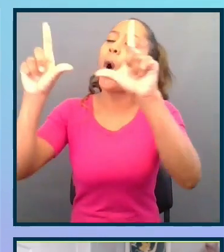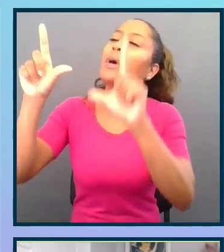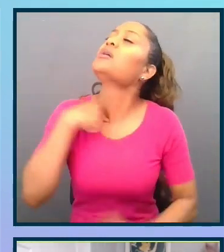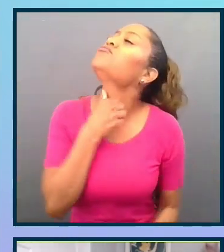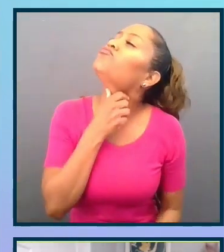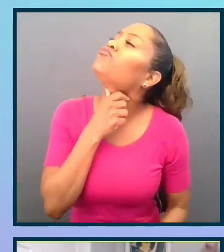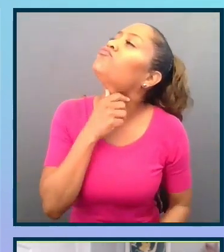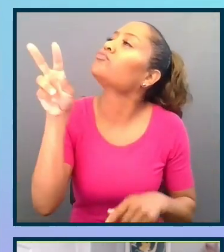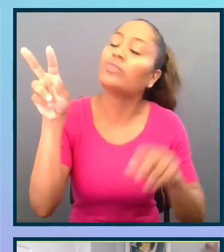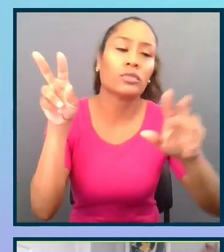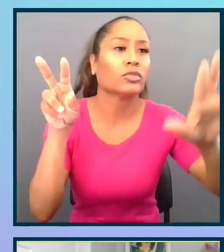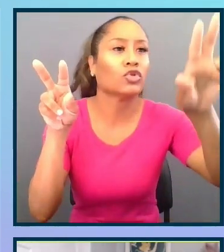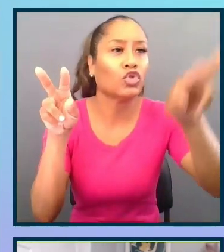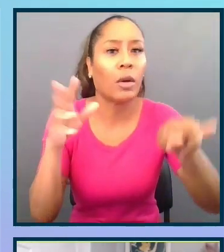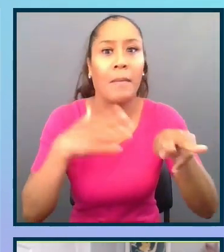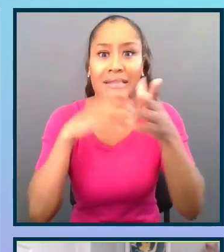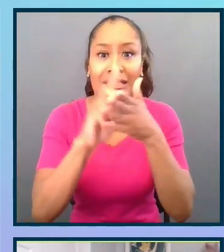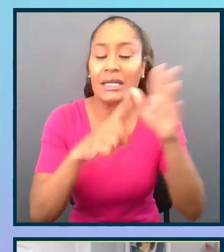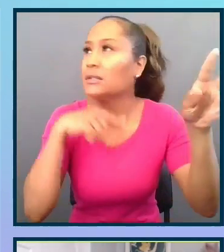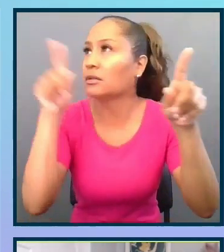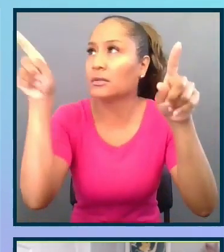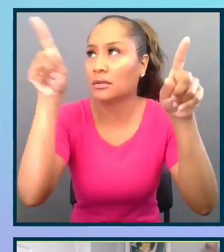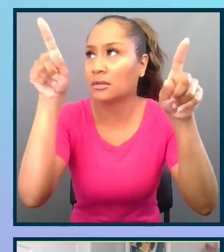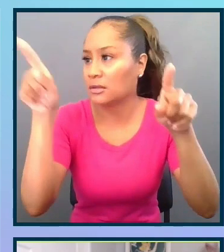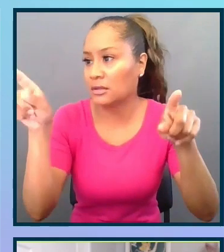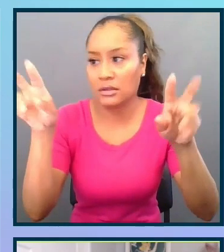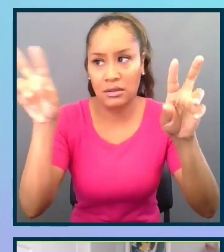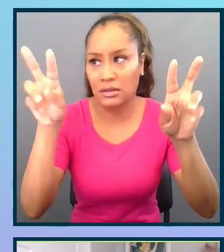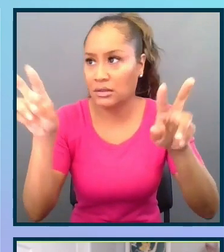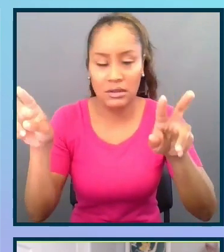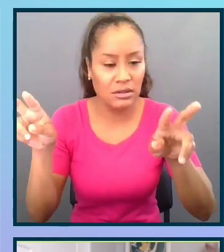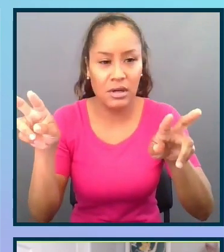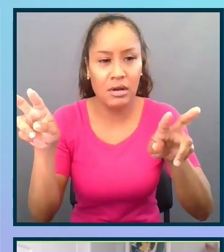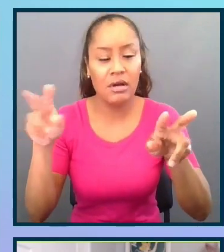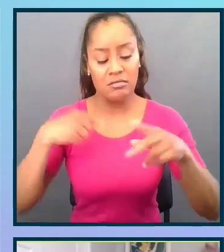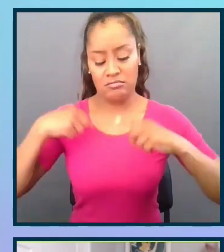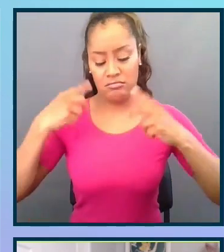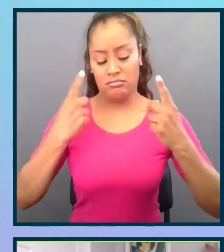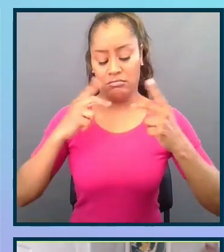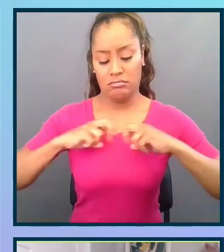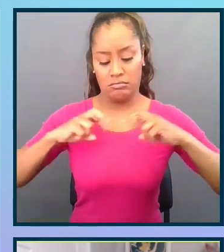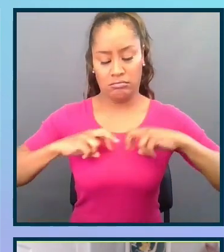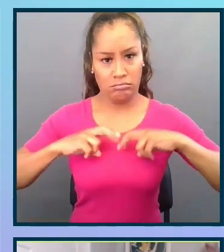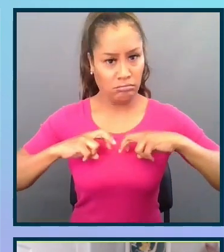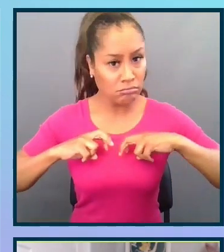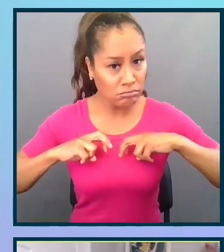and go through each of those items in the quick reference guide and ask myself if I had made sure